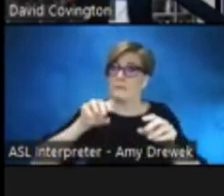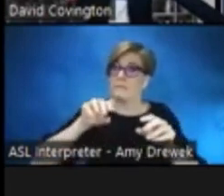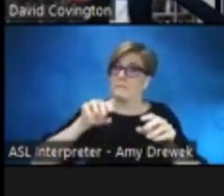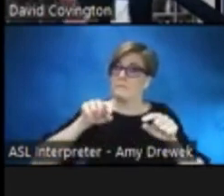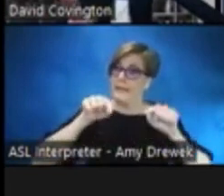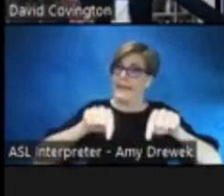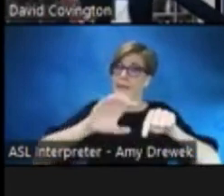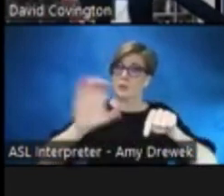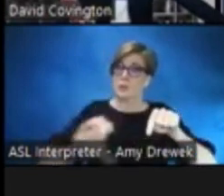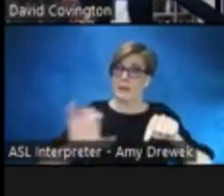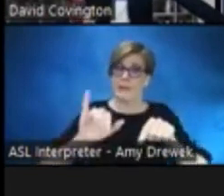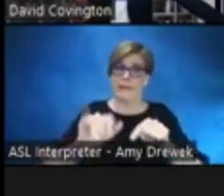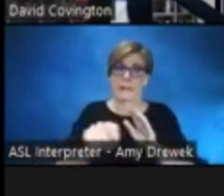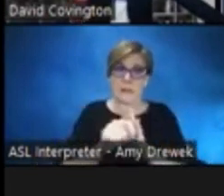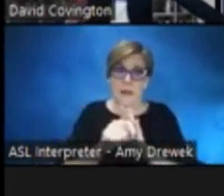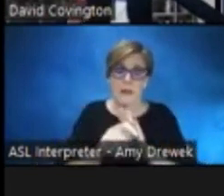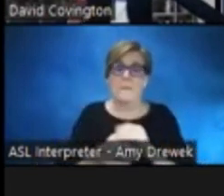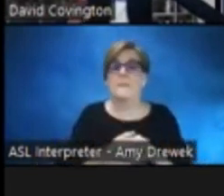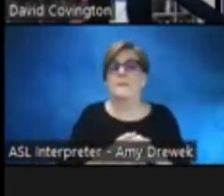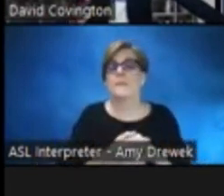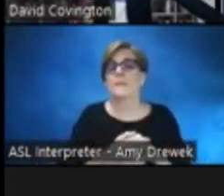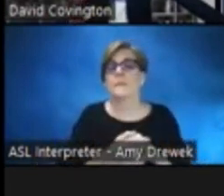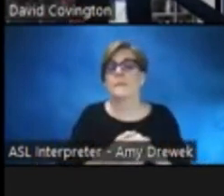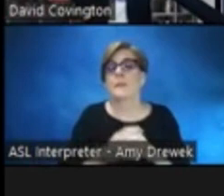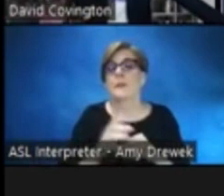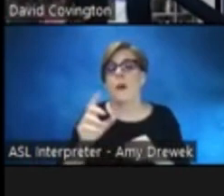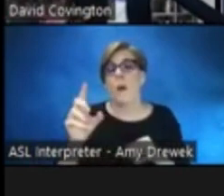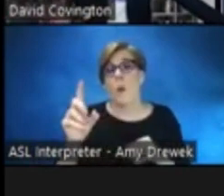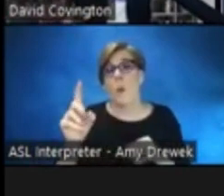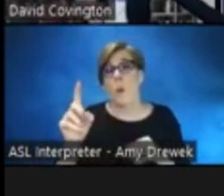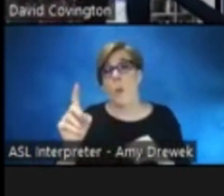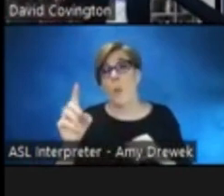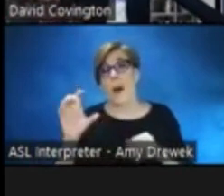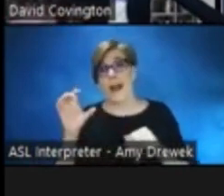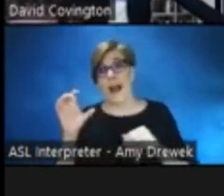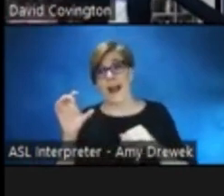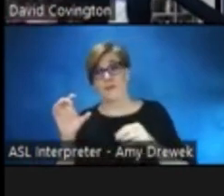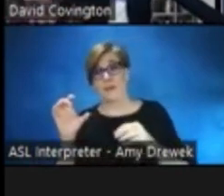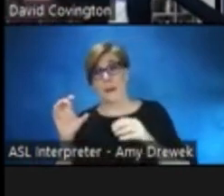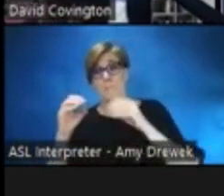ANOTHER 100 PLUS FOLLOWED THAT AND YOU REALIZED THAT WE